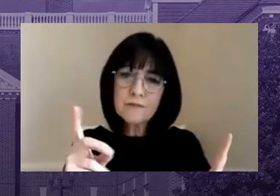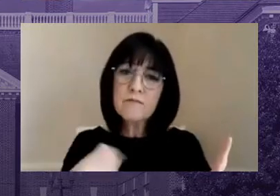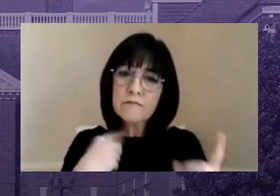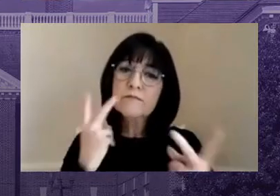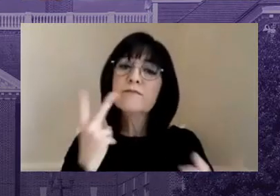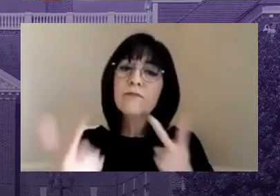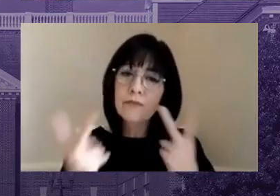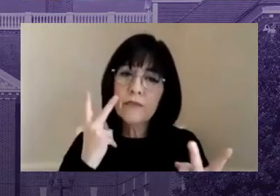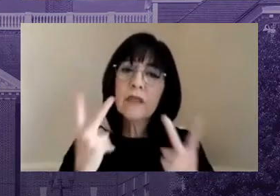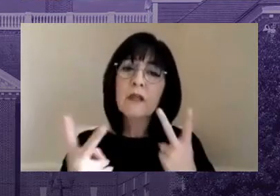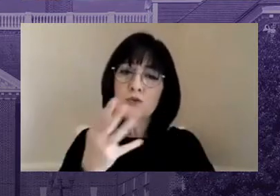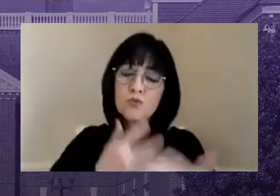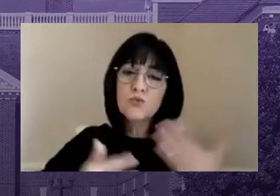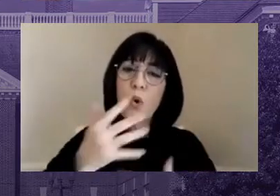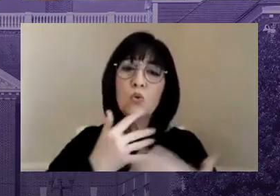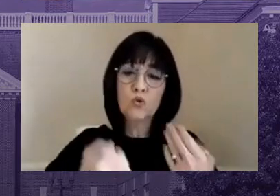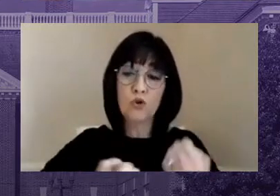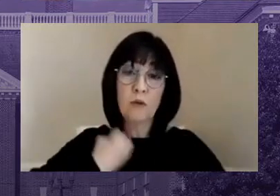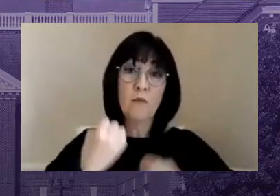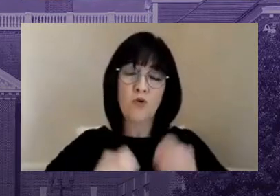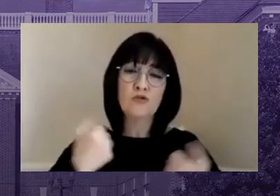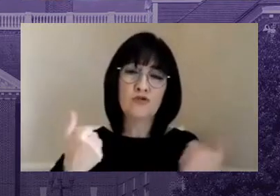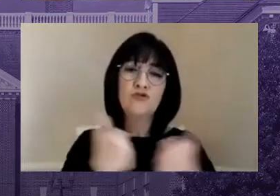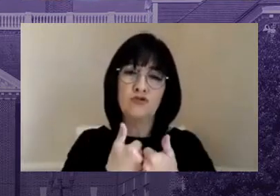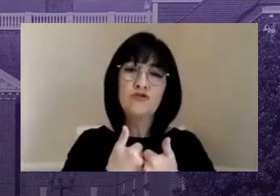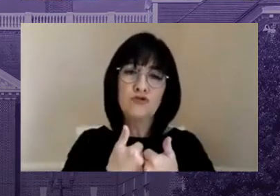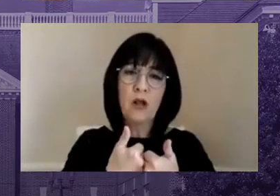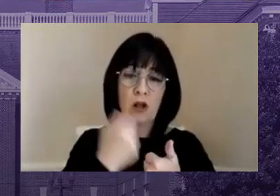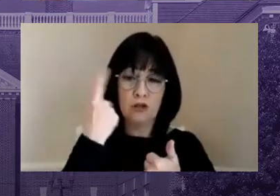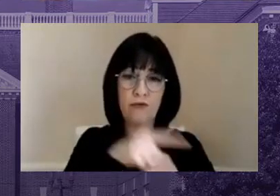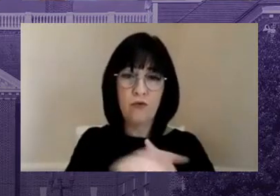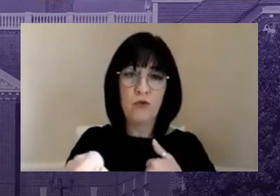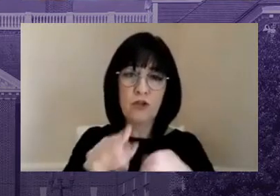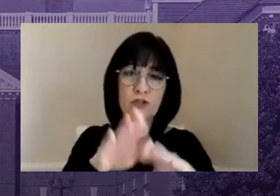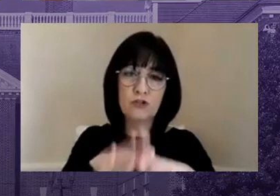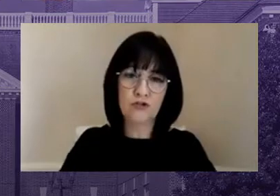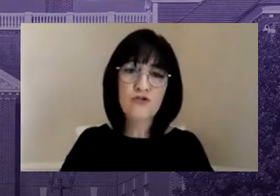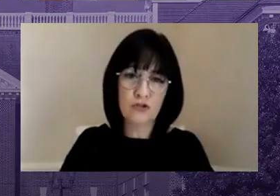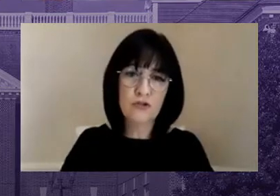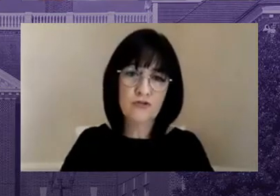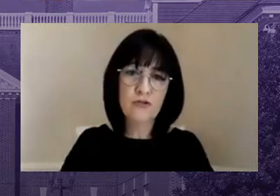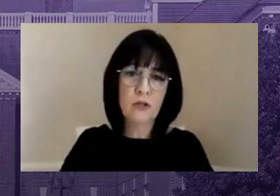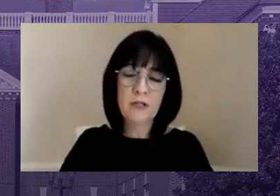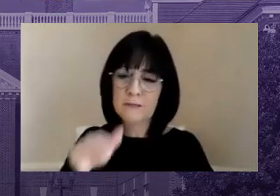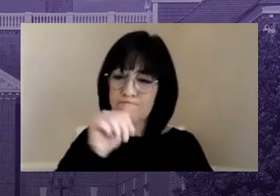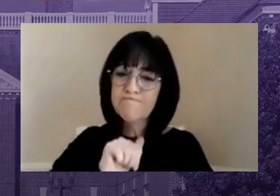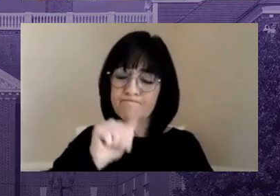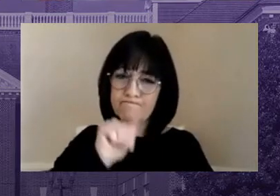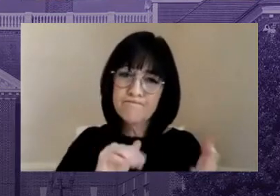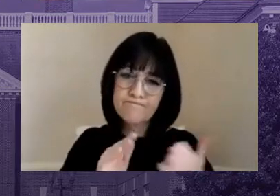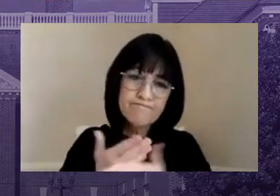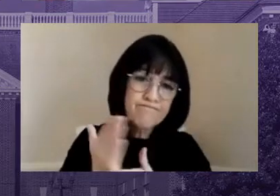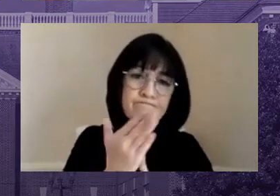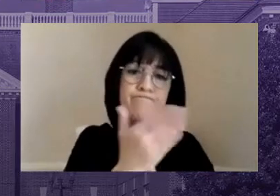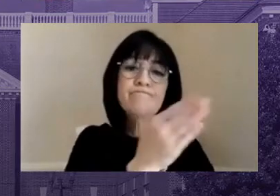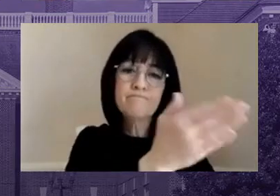challenges that our our military children have to go through. And we are committed also to be to